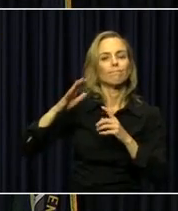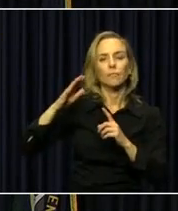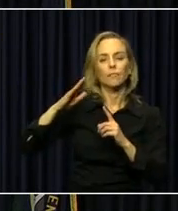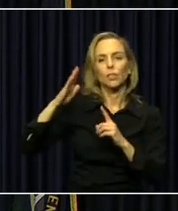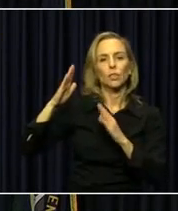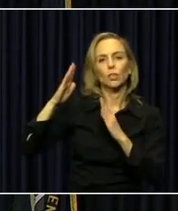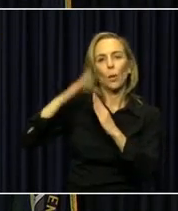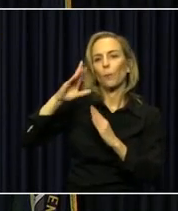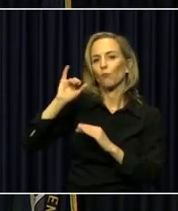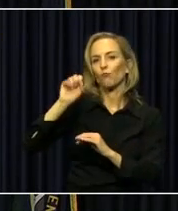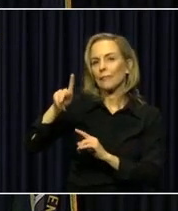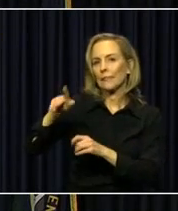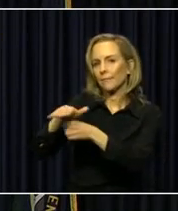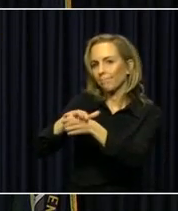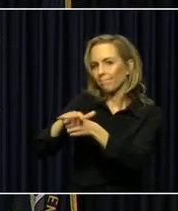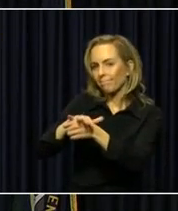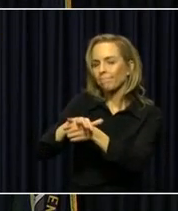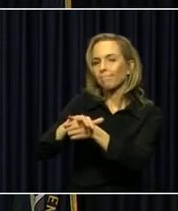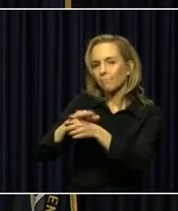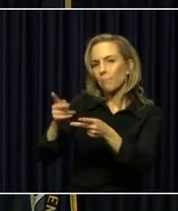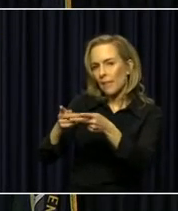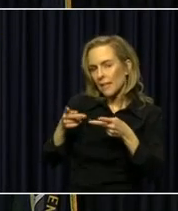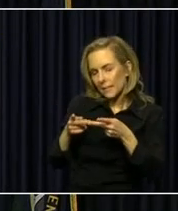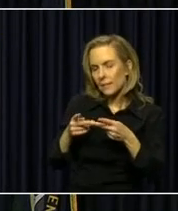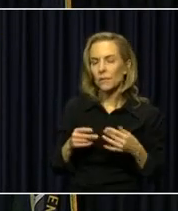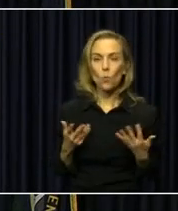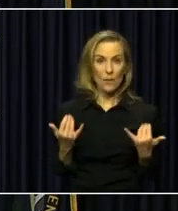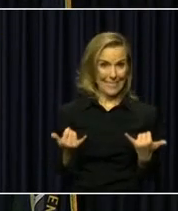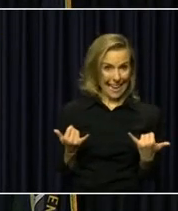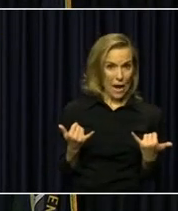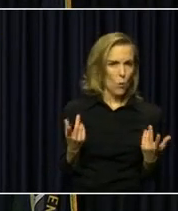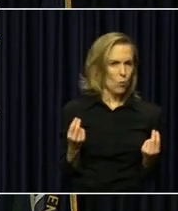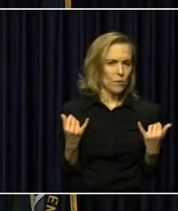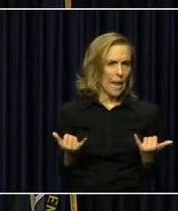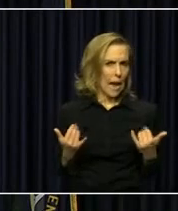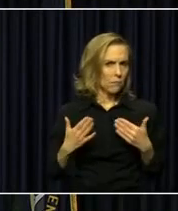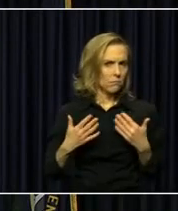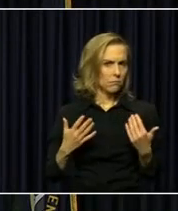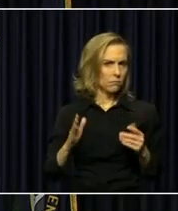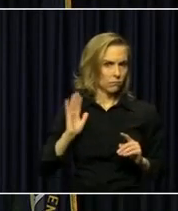FIELD, SO WHAT WE DID WAS ABOUT A WEEK AND A HALF AGO NOW WE